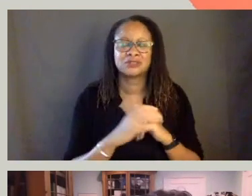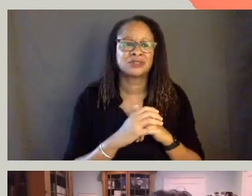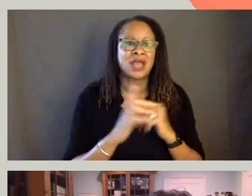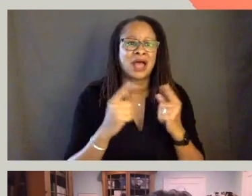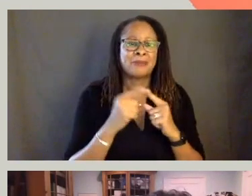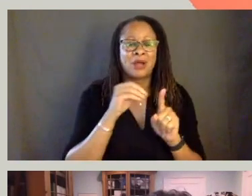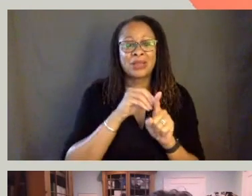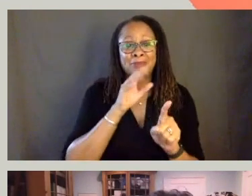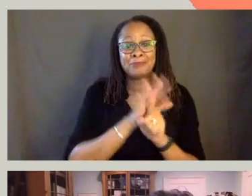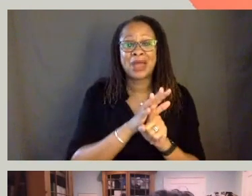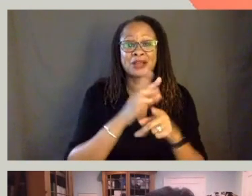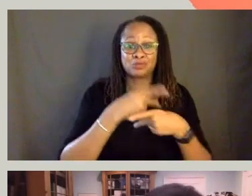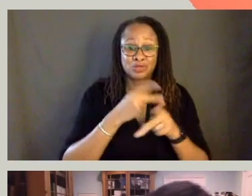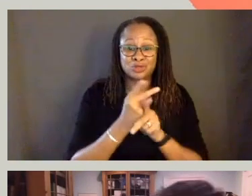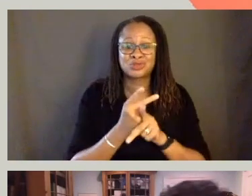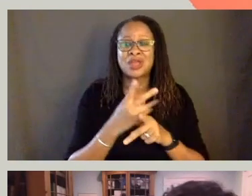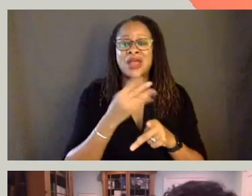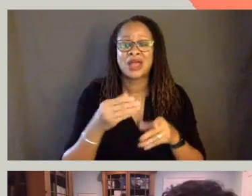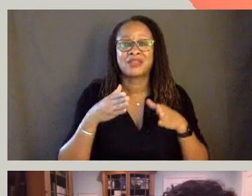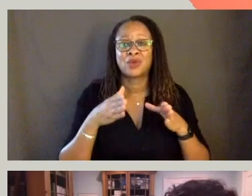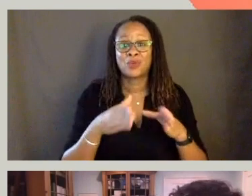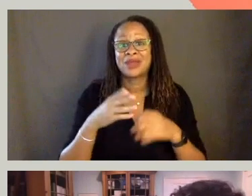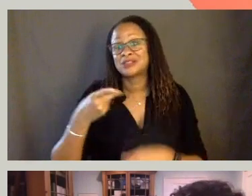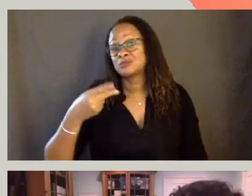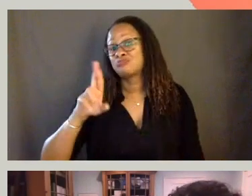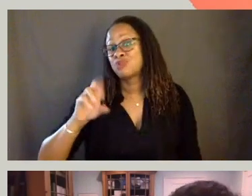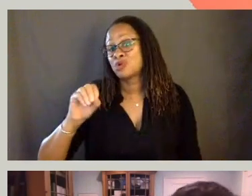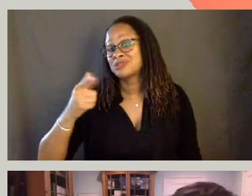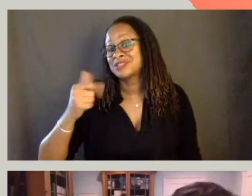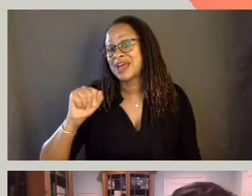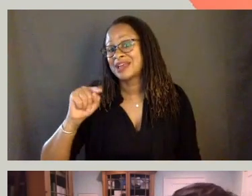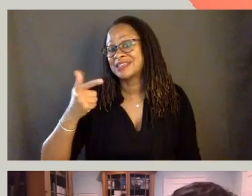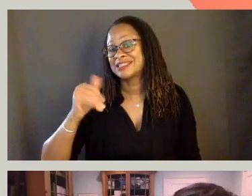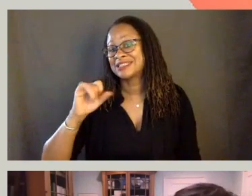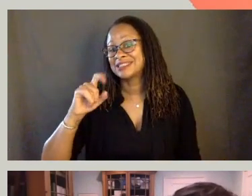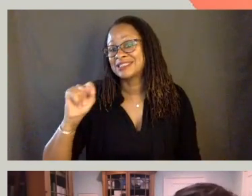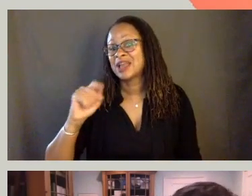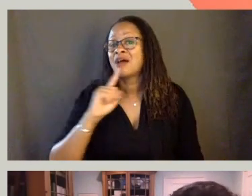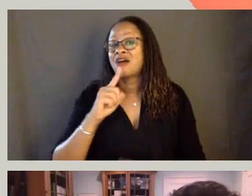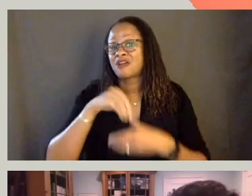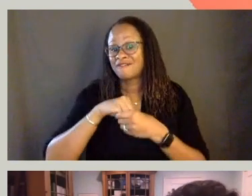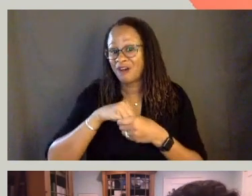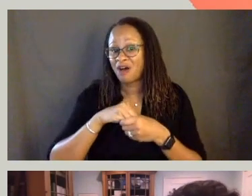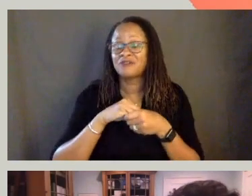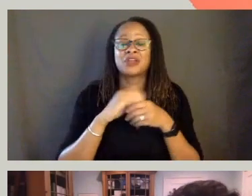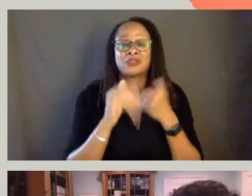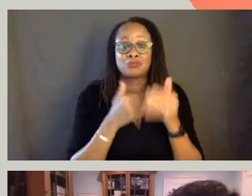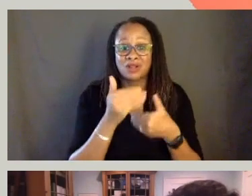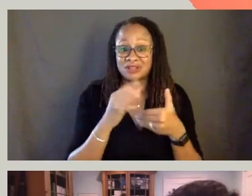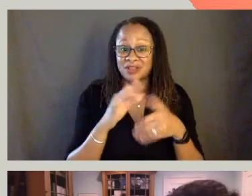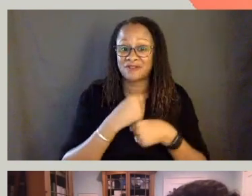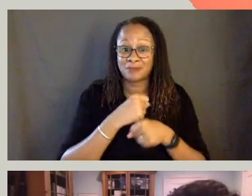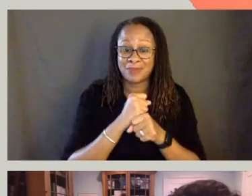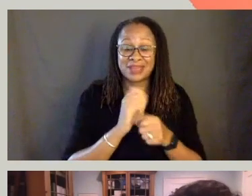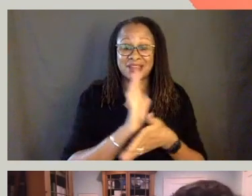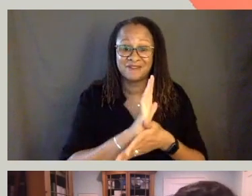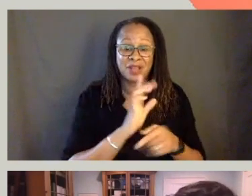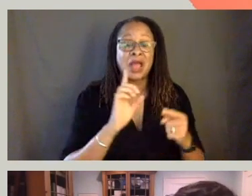and also about the ways in which protagonists are involved in the process of making of the film and then when the films have come out.